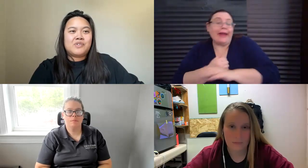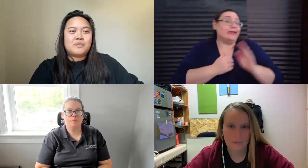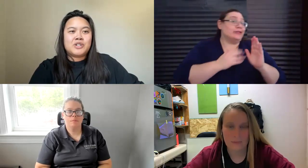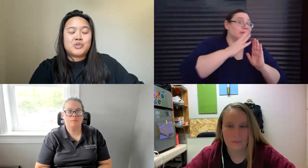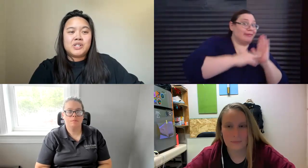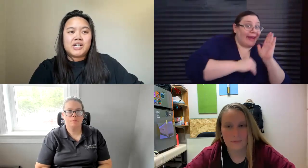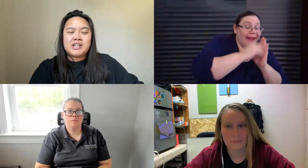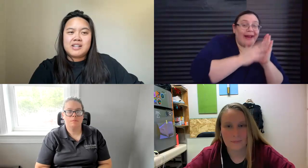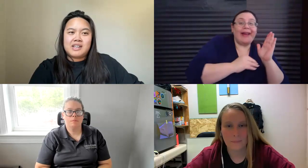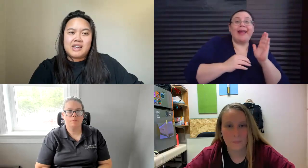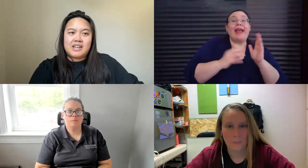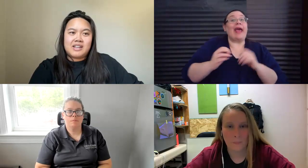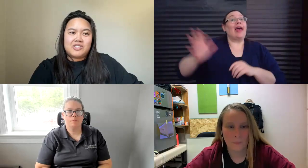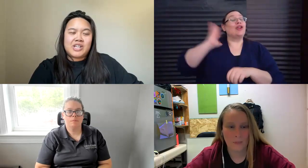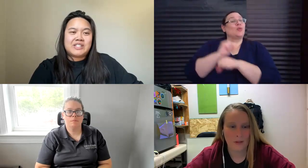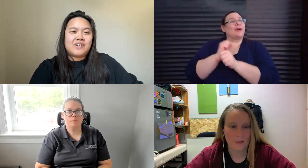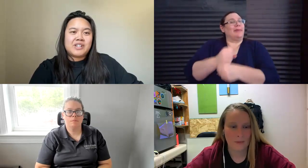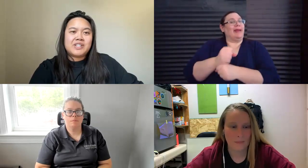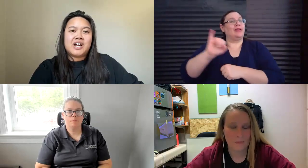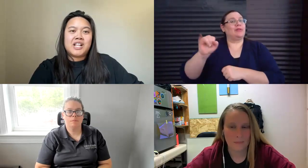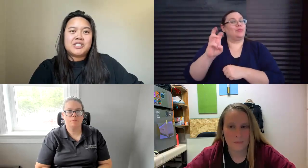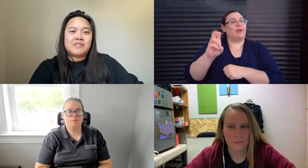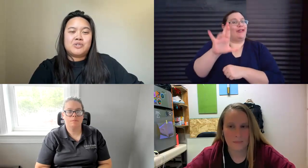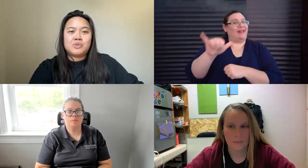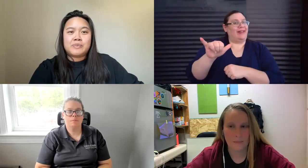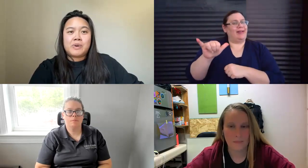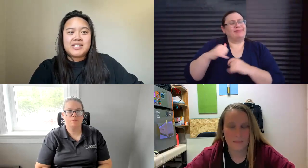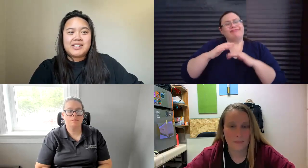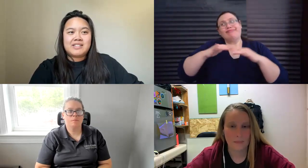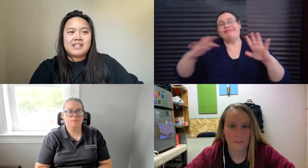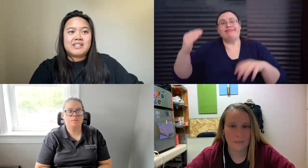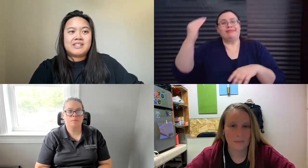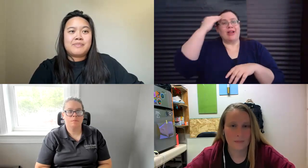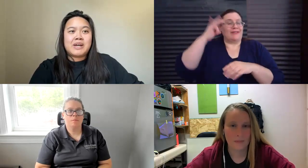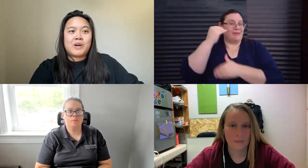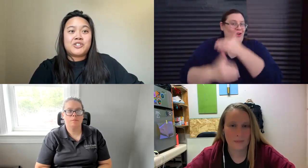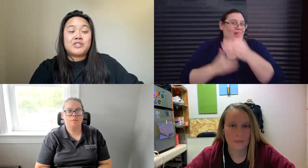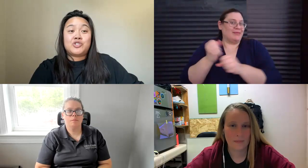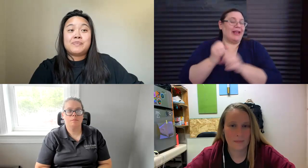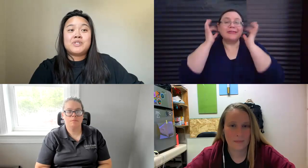As a former jeweler he has various knowledge of the jewelry process and semi-precious gem stones.